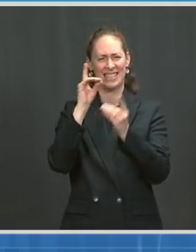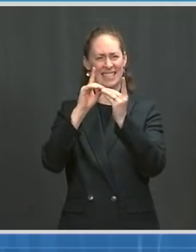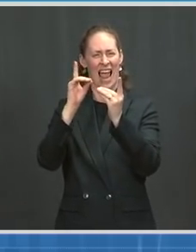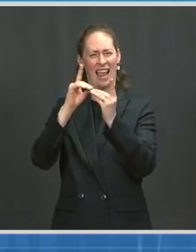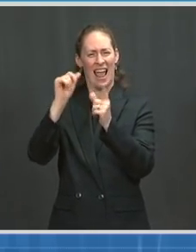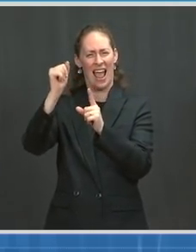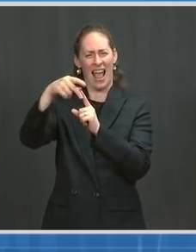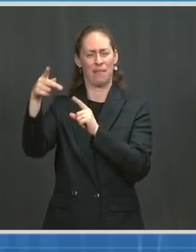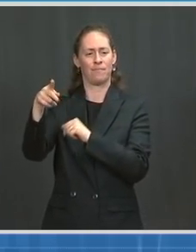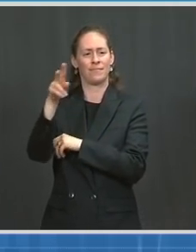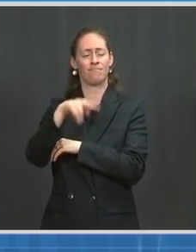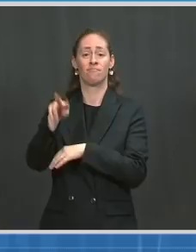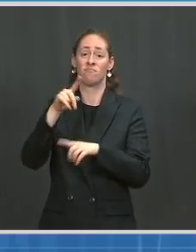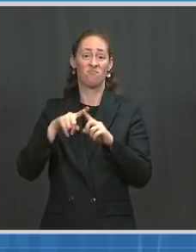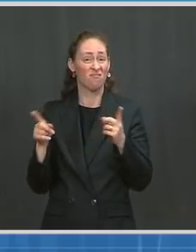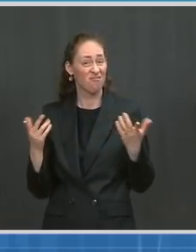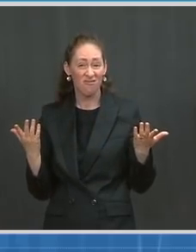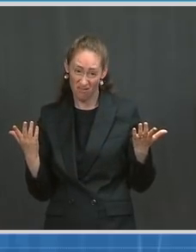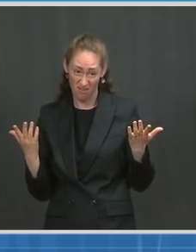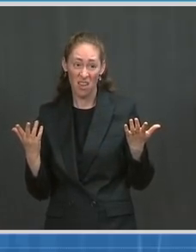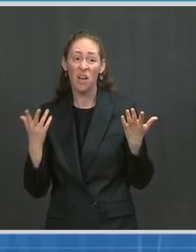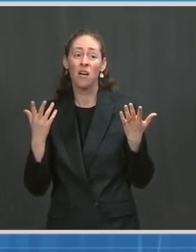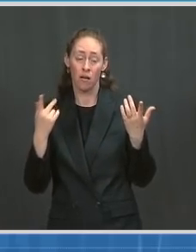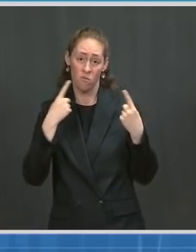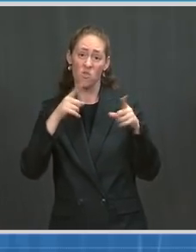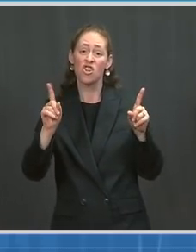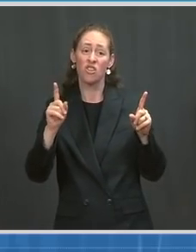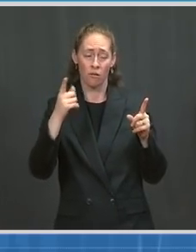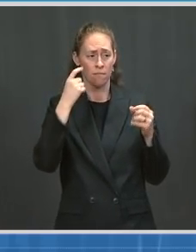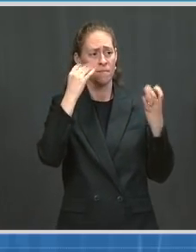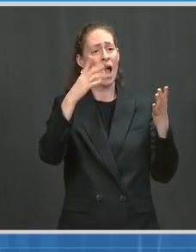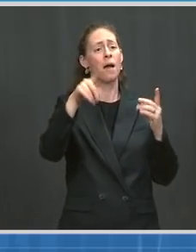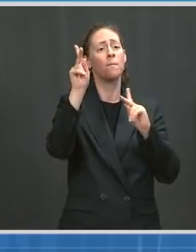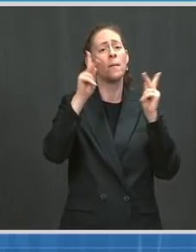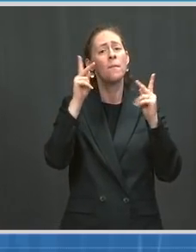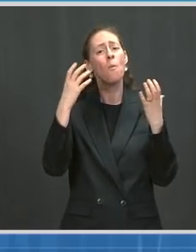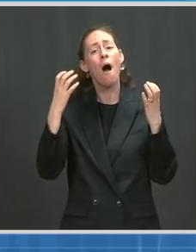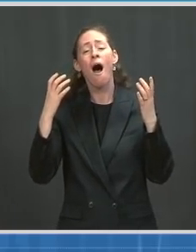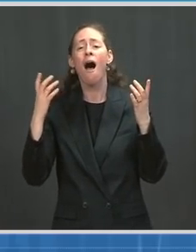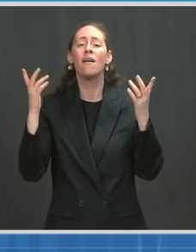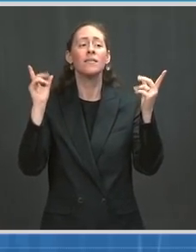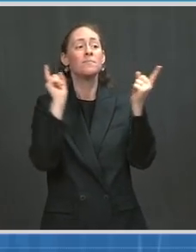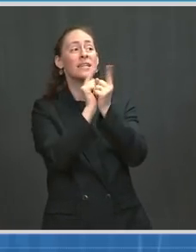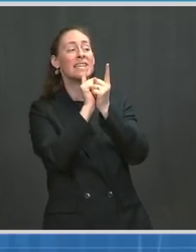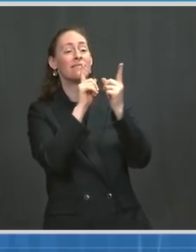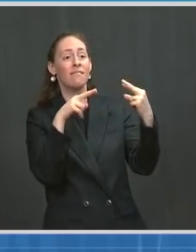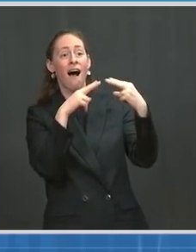they do have questions about making sure that they can do that safely, and that's great.